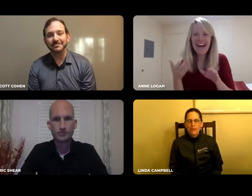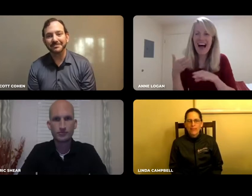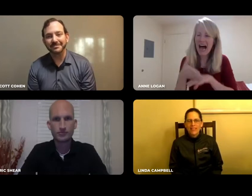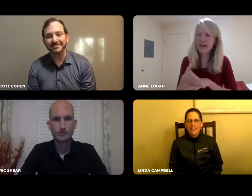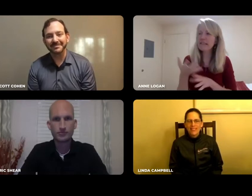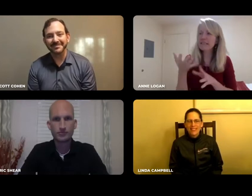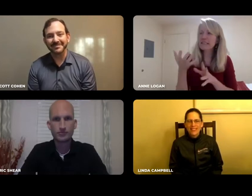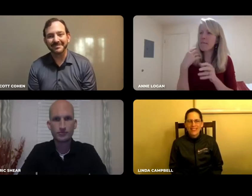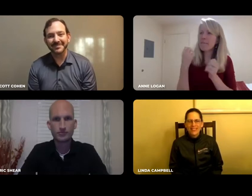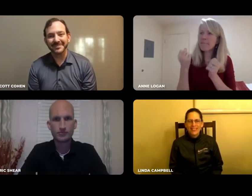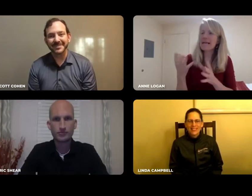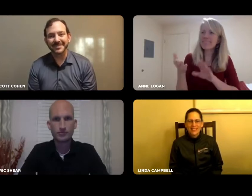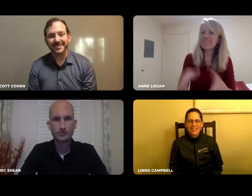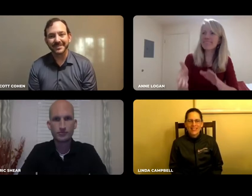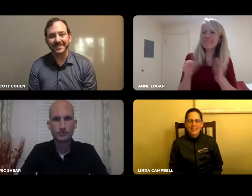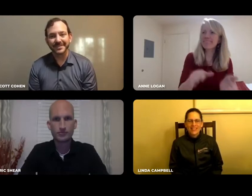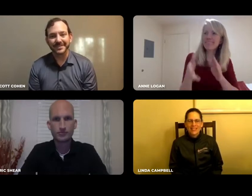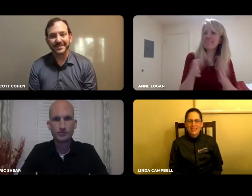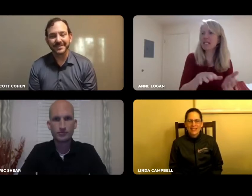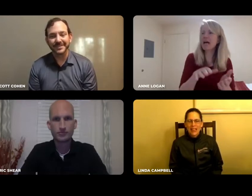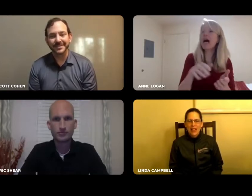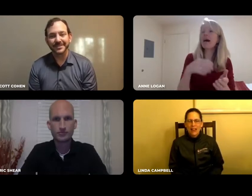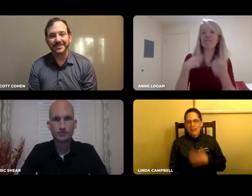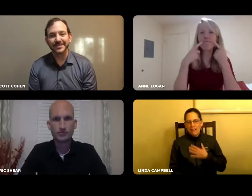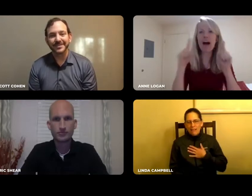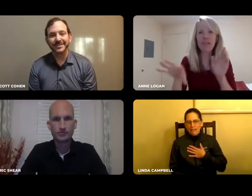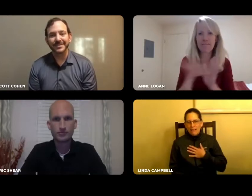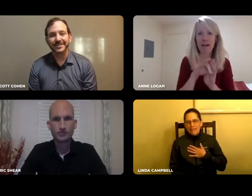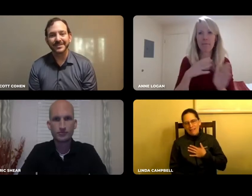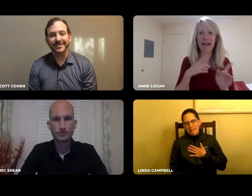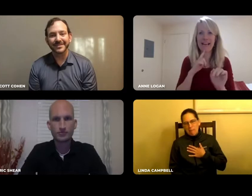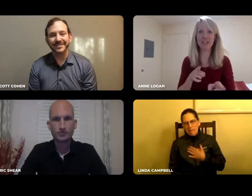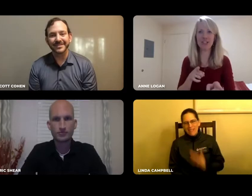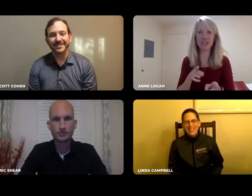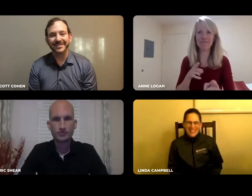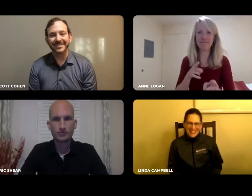After many of them died, I finally found my answer.